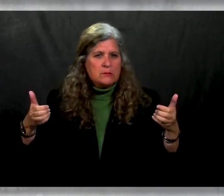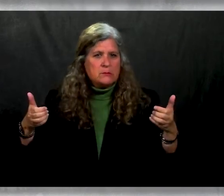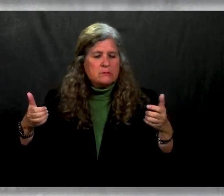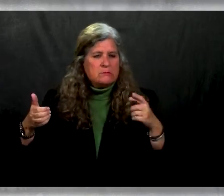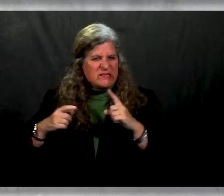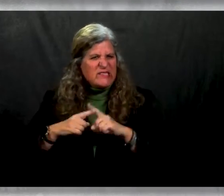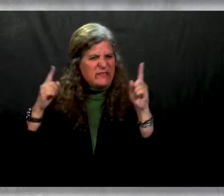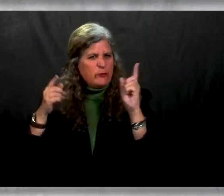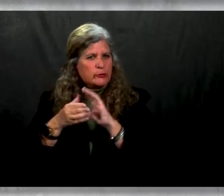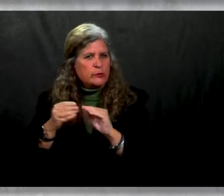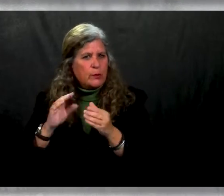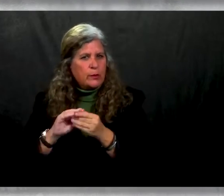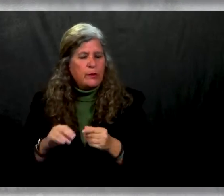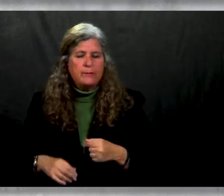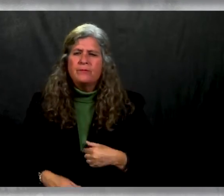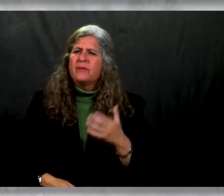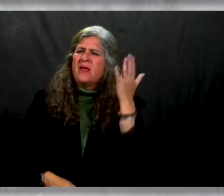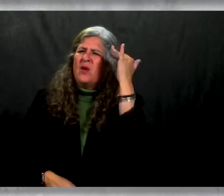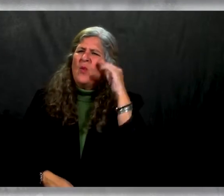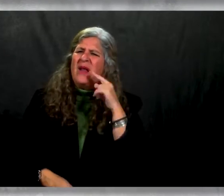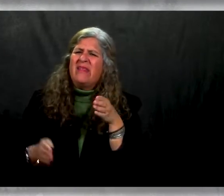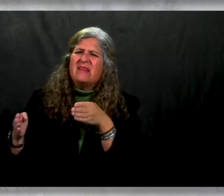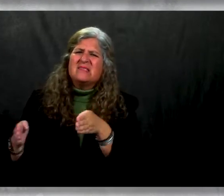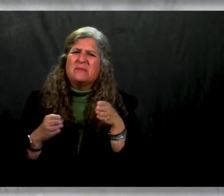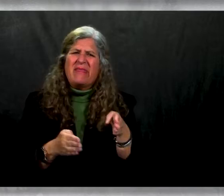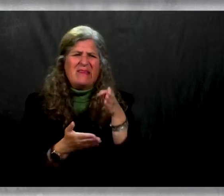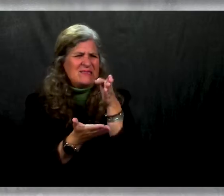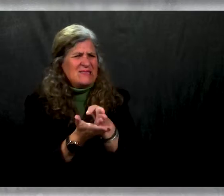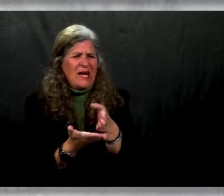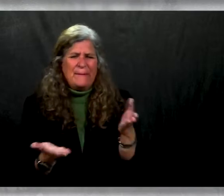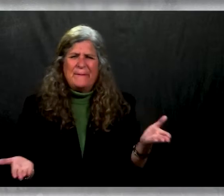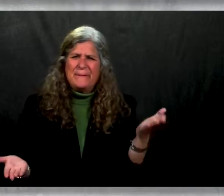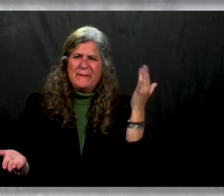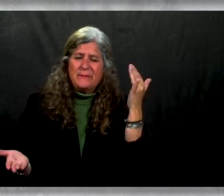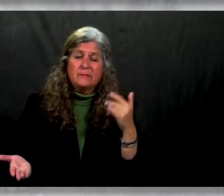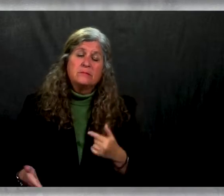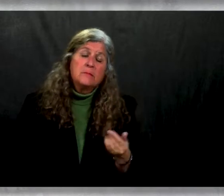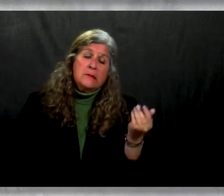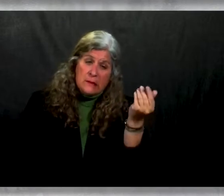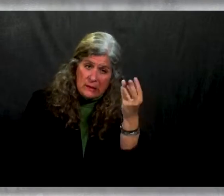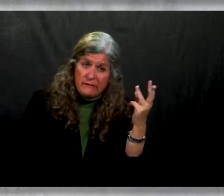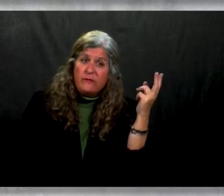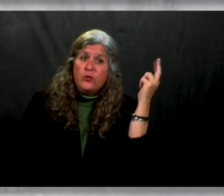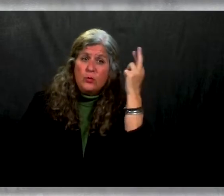And why did this method change or why did it stop? There are a few reasons that historians look at